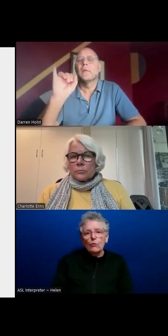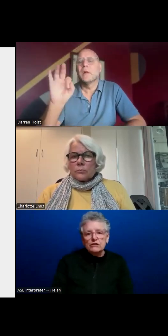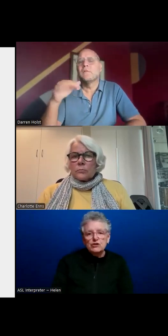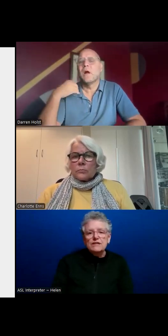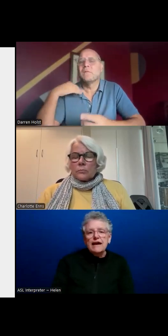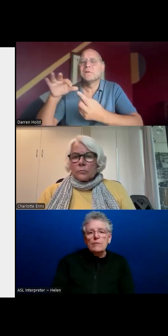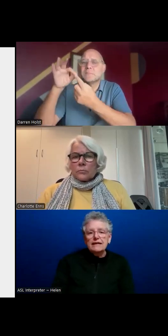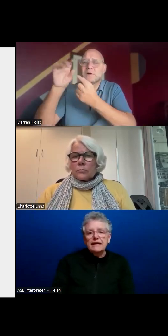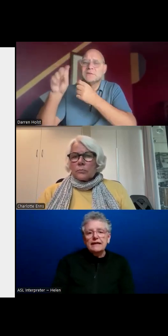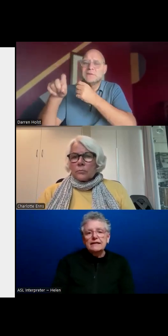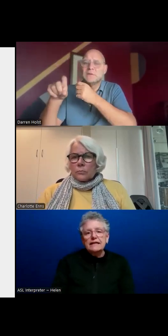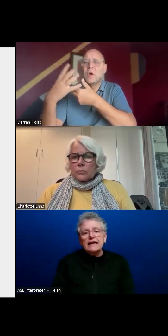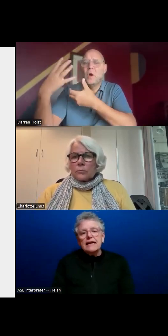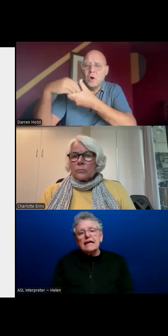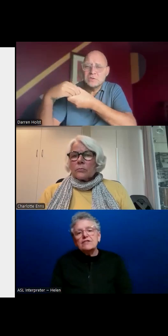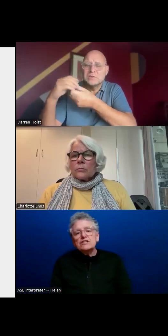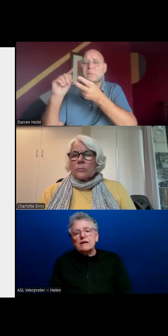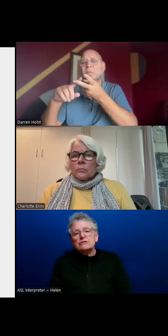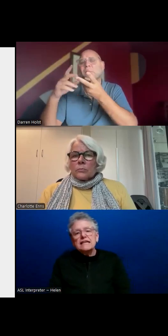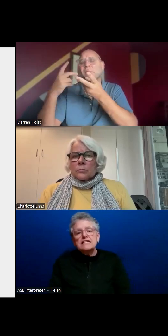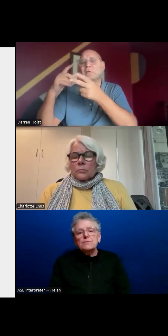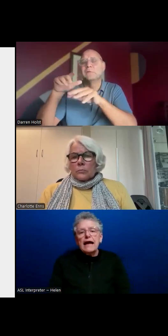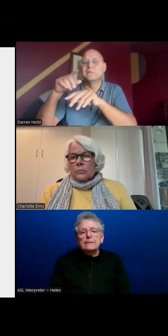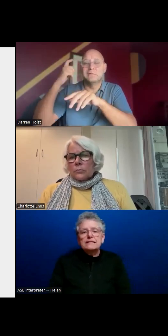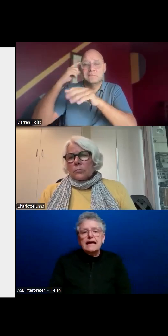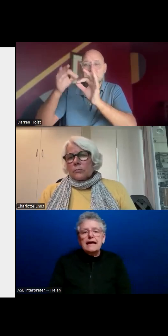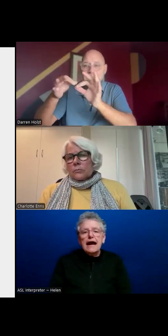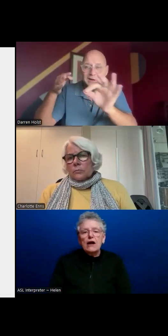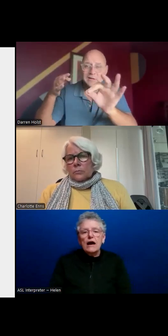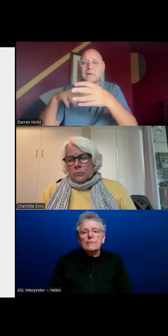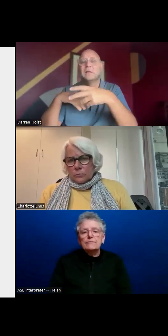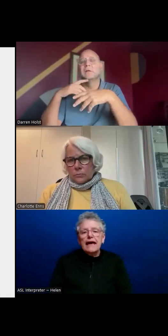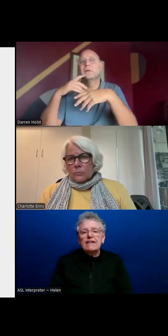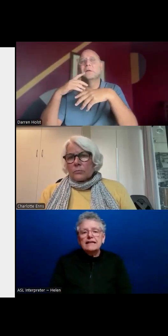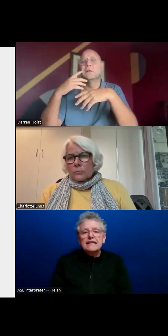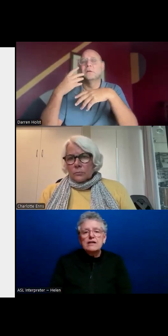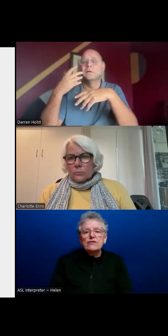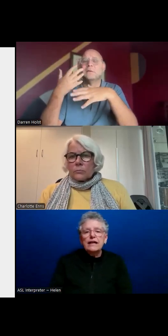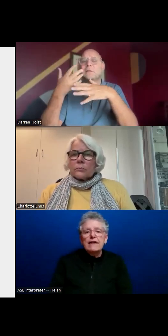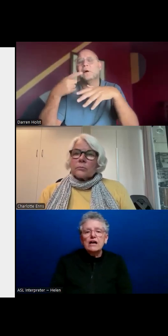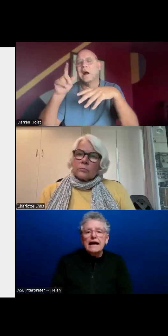see that once. You would not go back again. If there are special needs, perhaps they are-- have ASD,